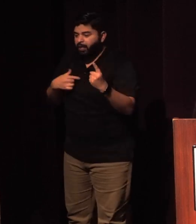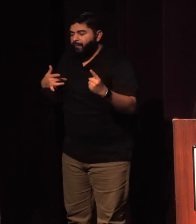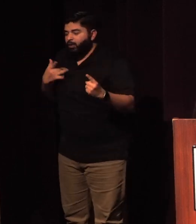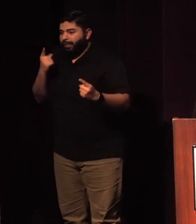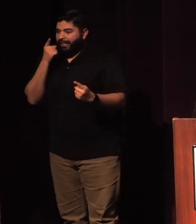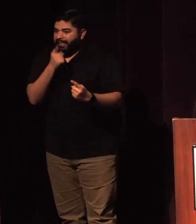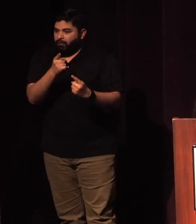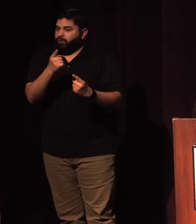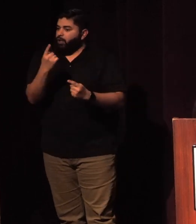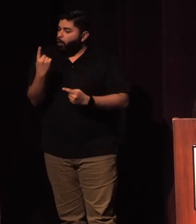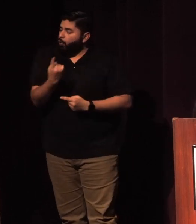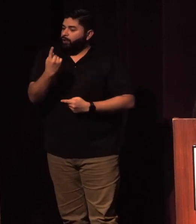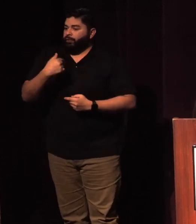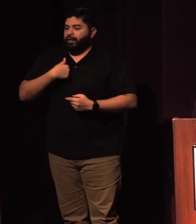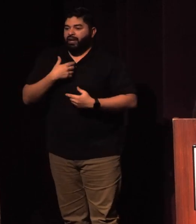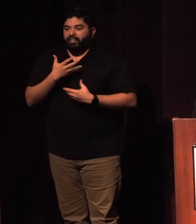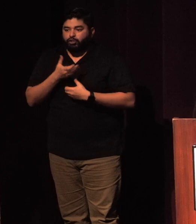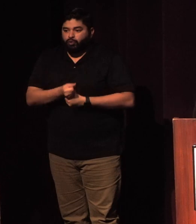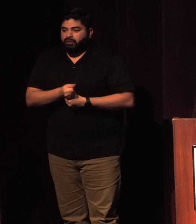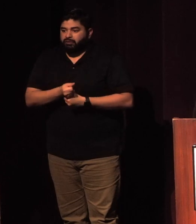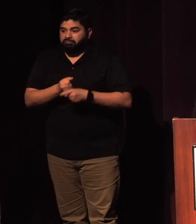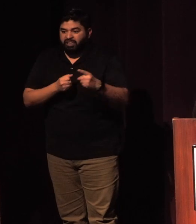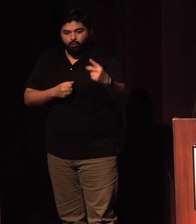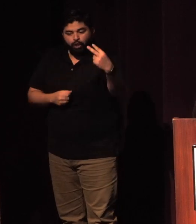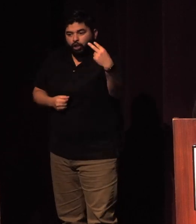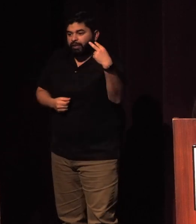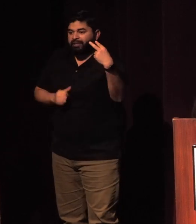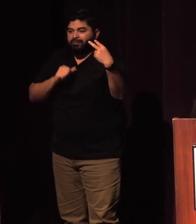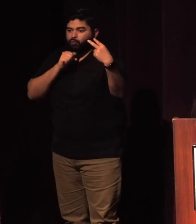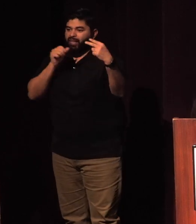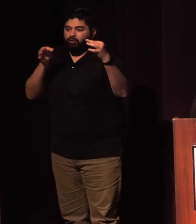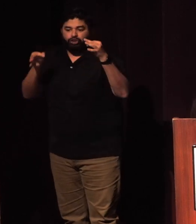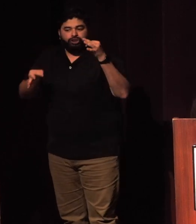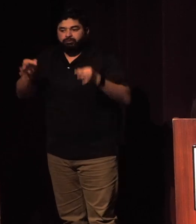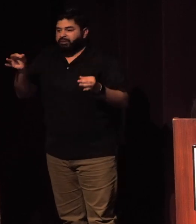keep me from giving up on everything he was the only one I could trust to look at me and judgmentally and truly